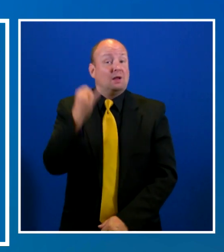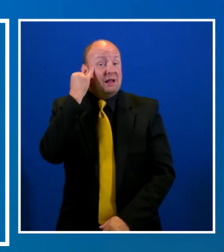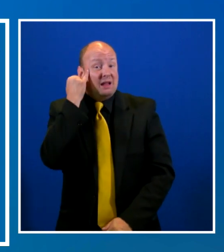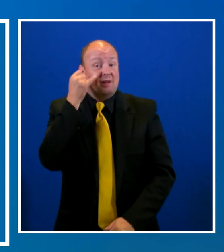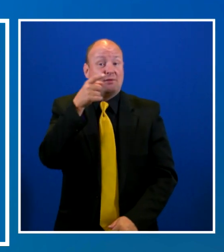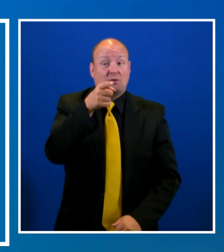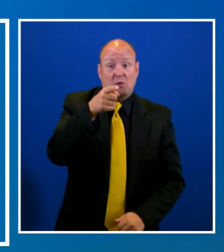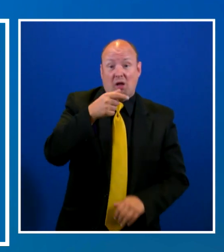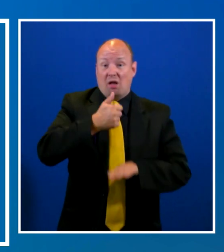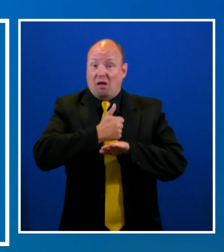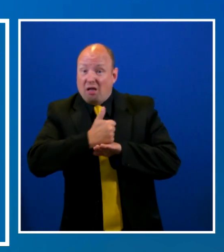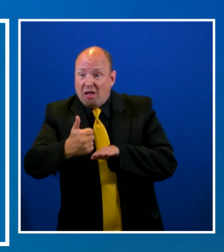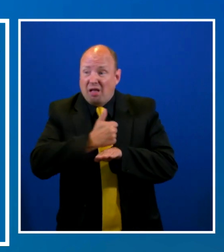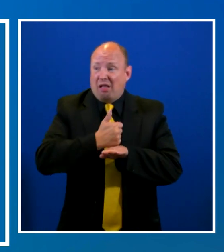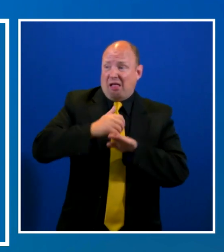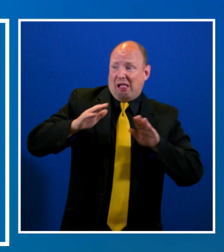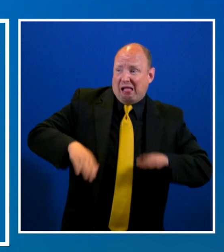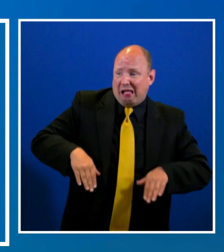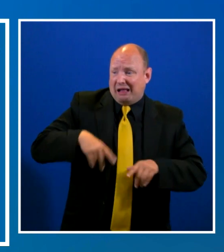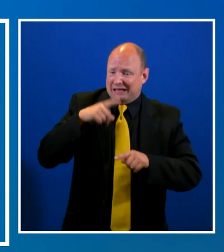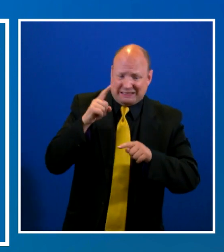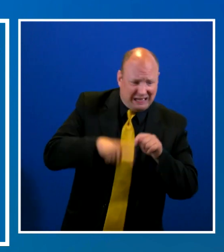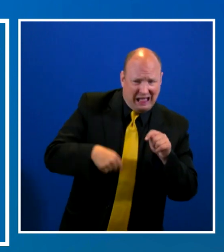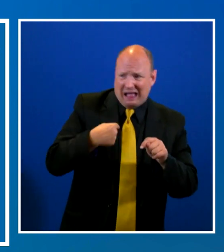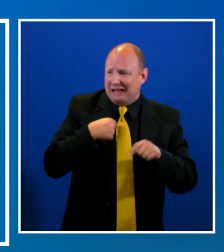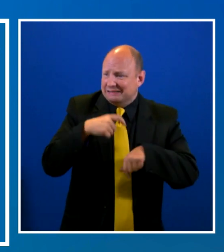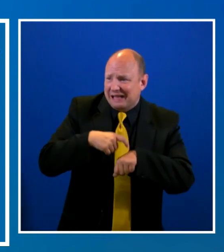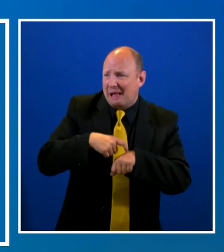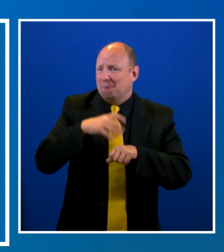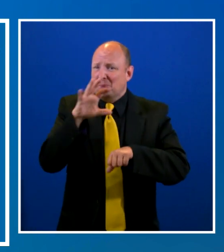appointment a free or discounted rides are available.